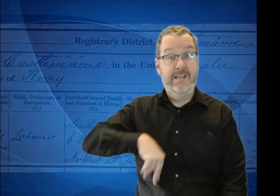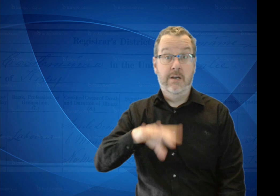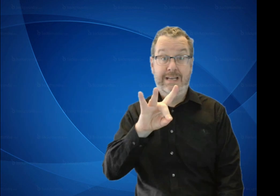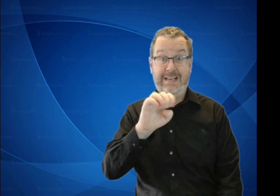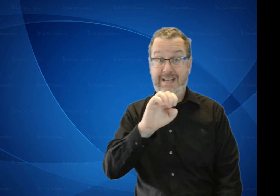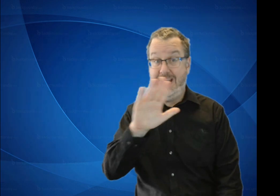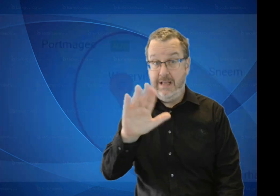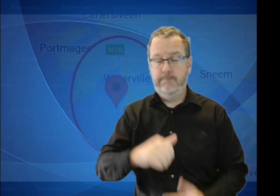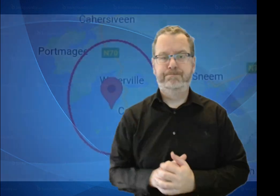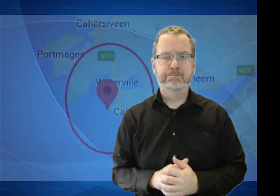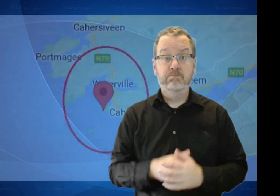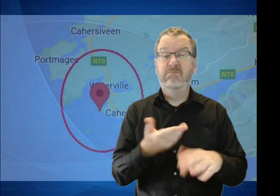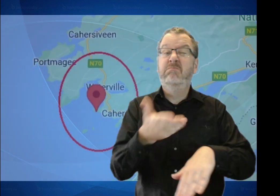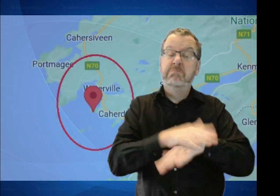near Keel, Co. Kerry.